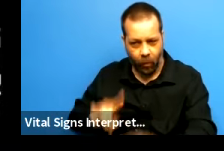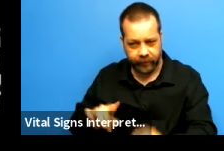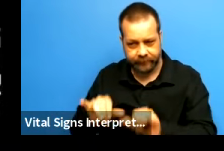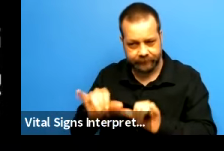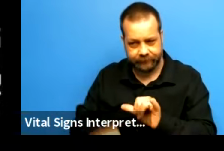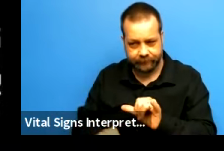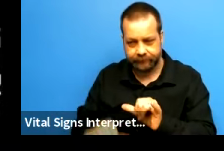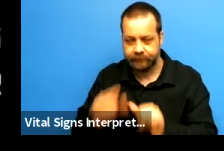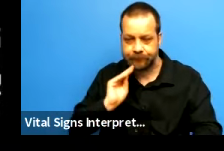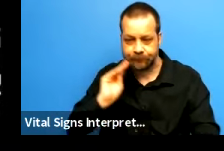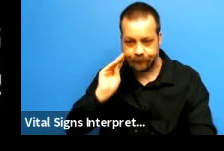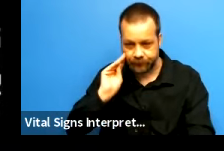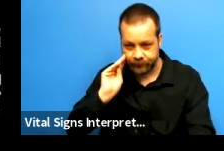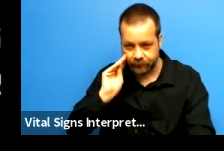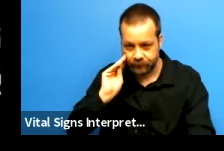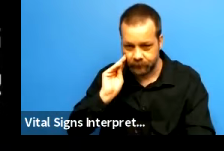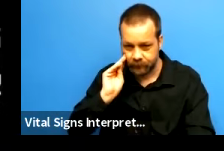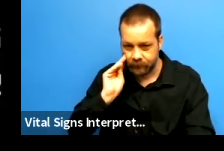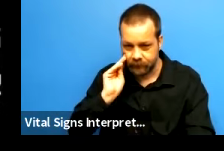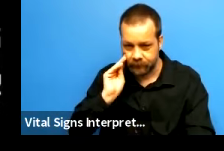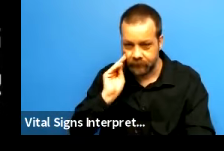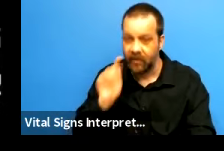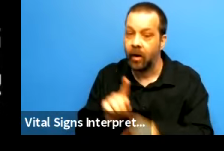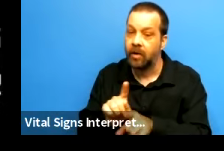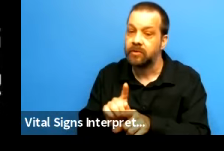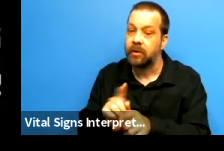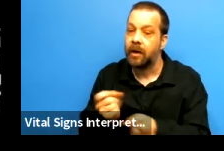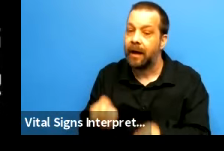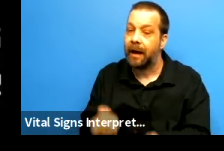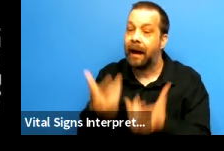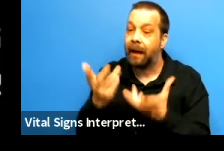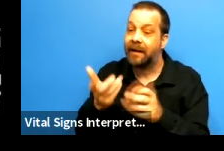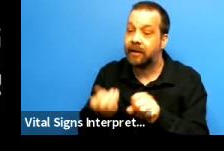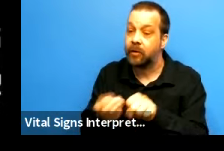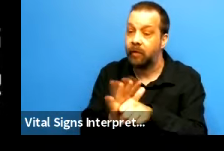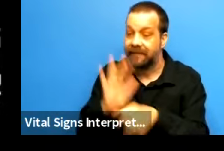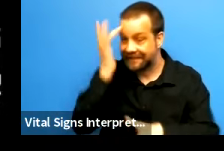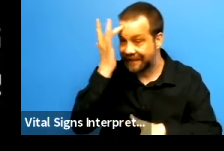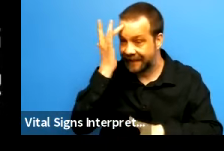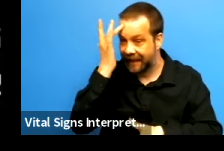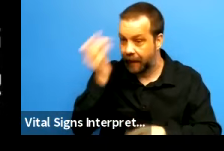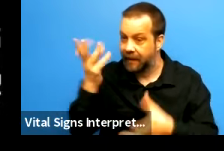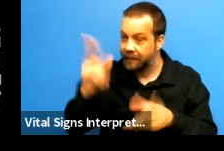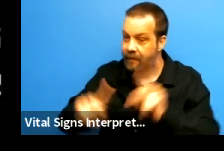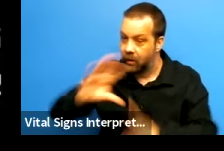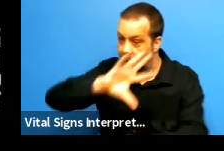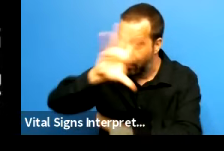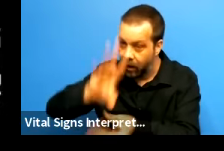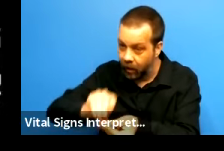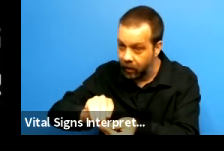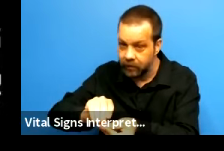We have to look at the severity and the number of COVID-19 cases within the area. We're a large country,